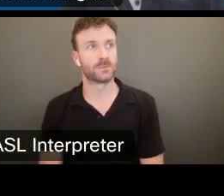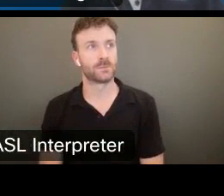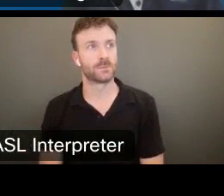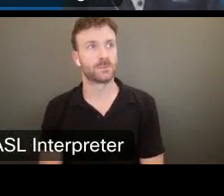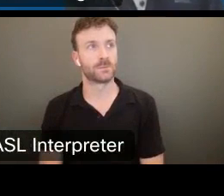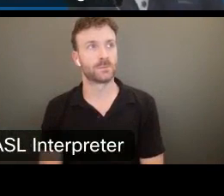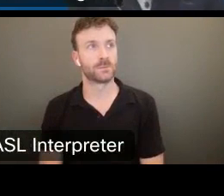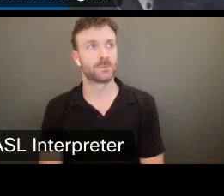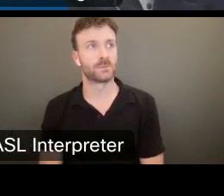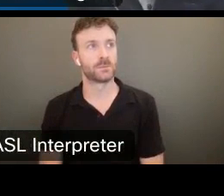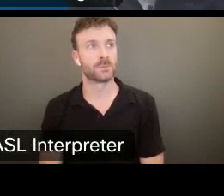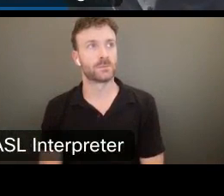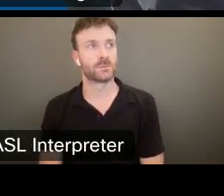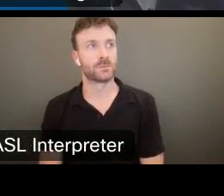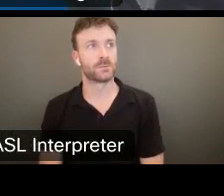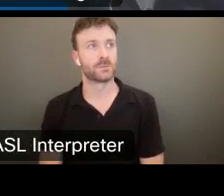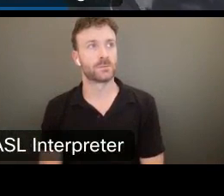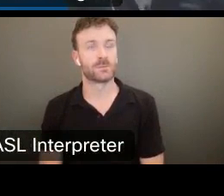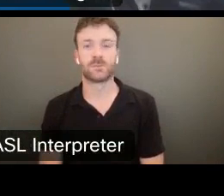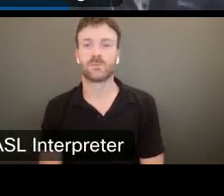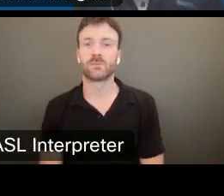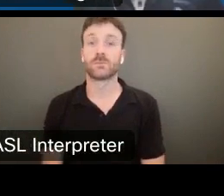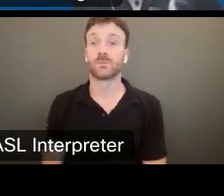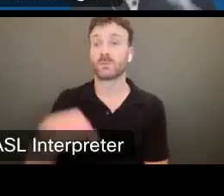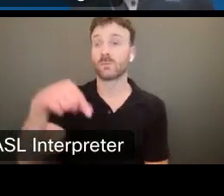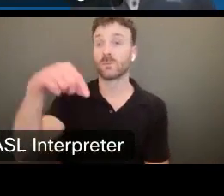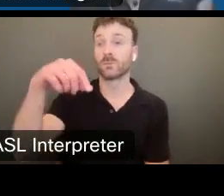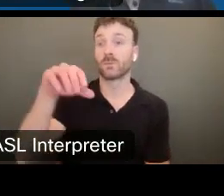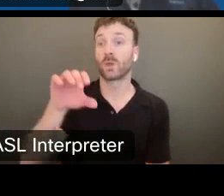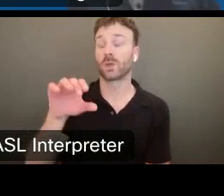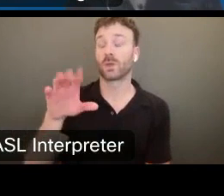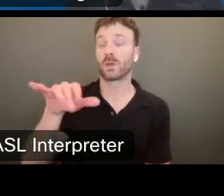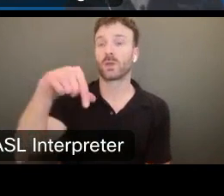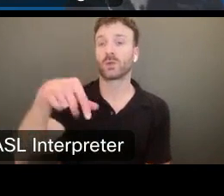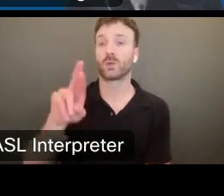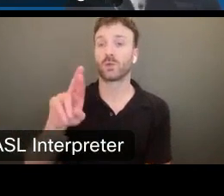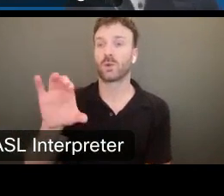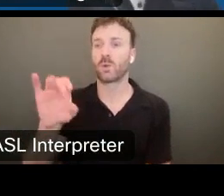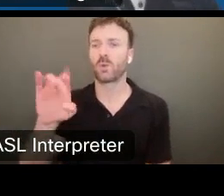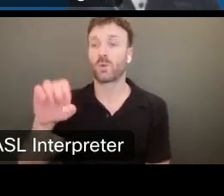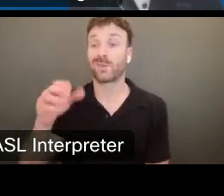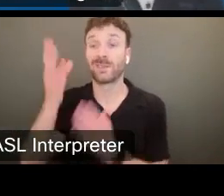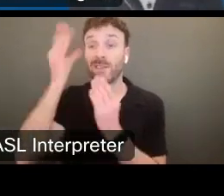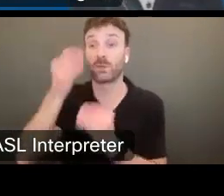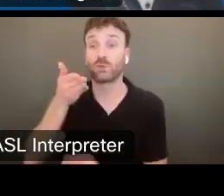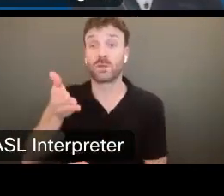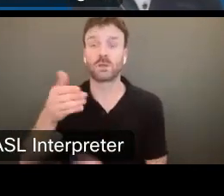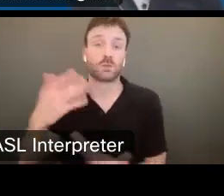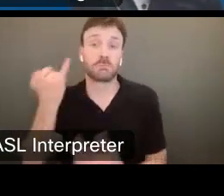So the information on these QR codes, as you're using the sidewalks or the cycling lanes and